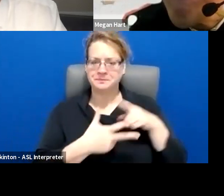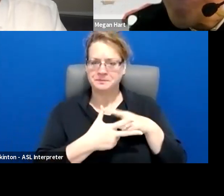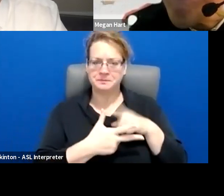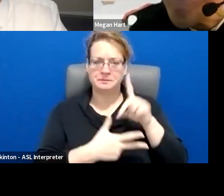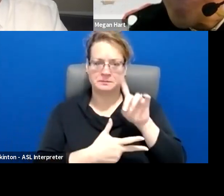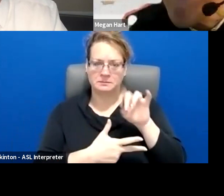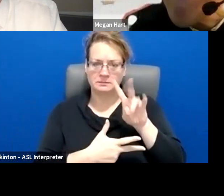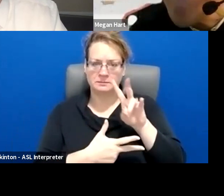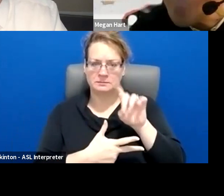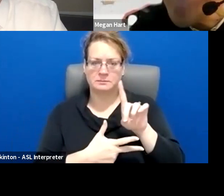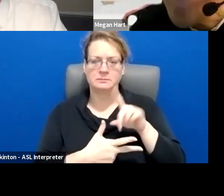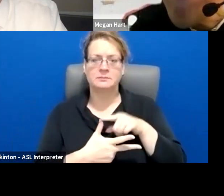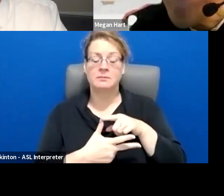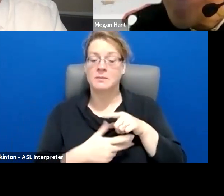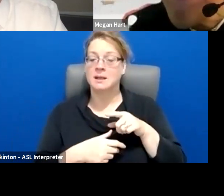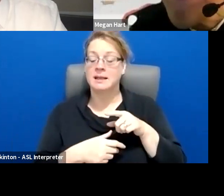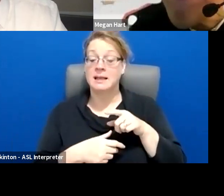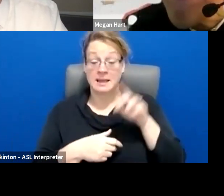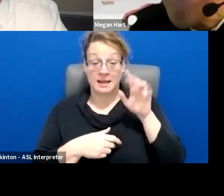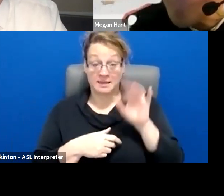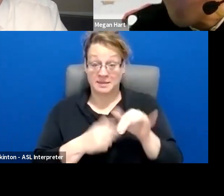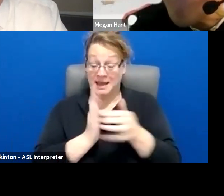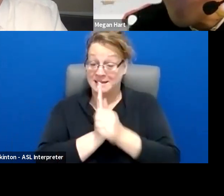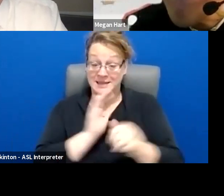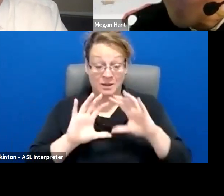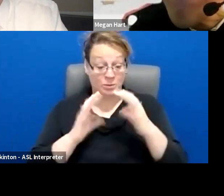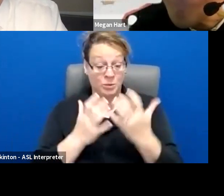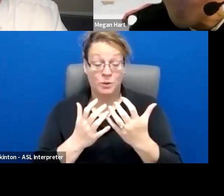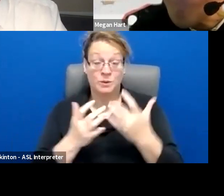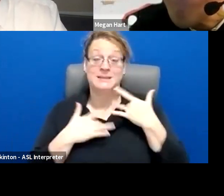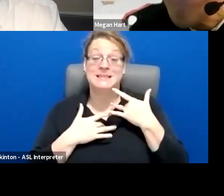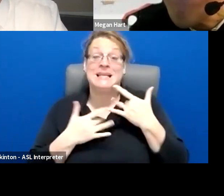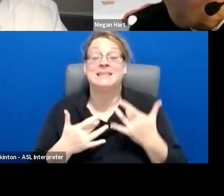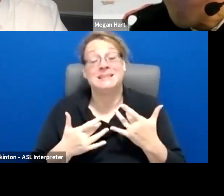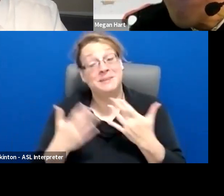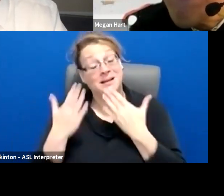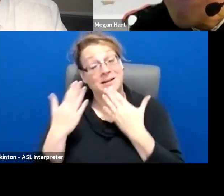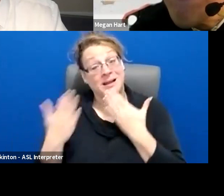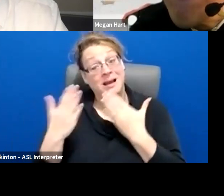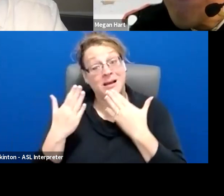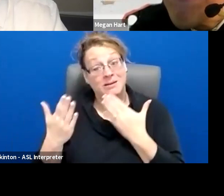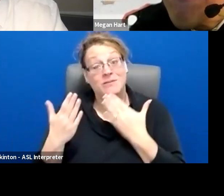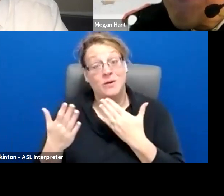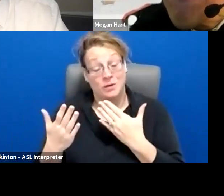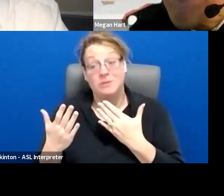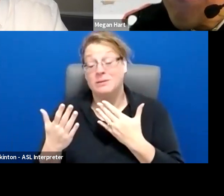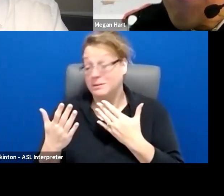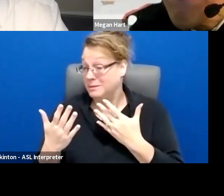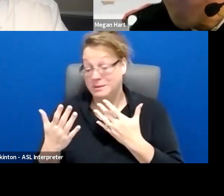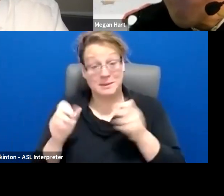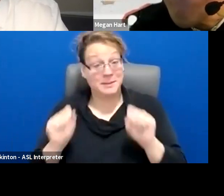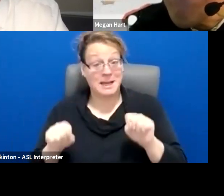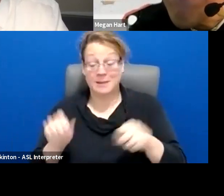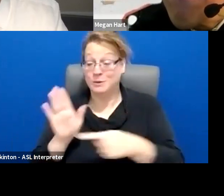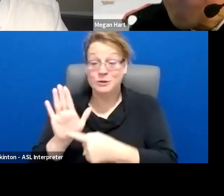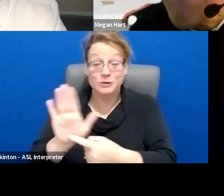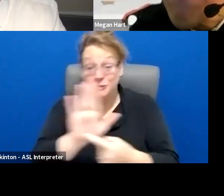David.